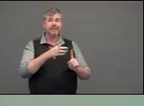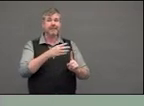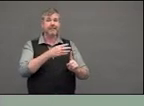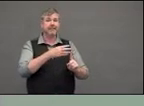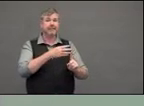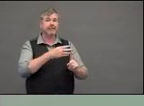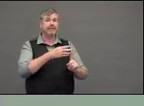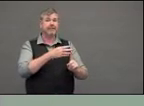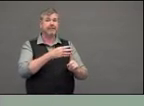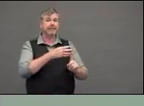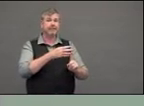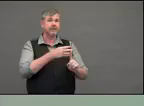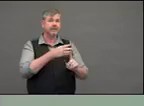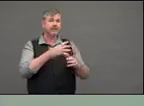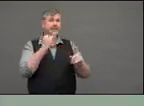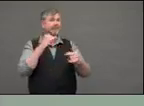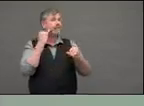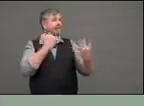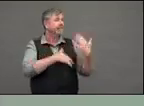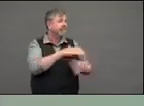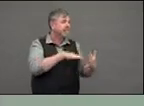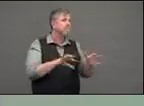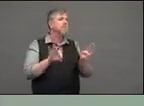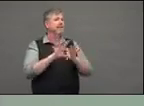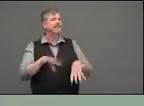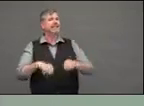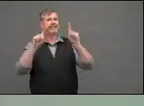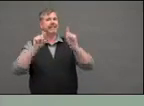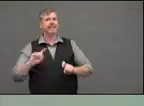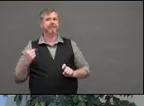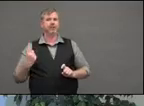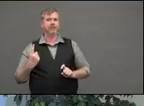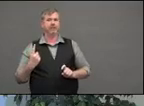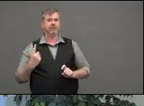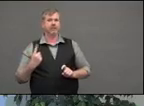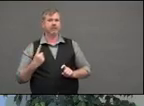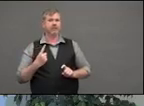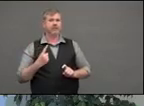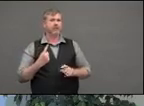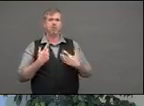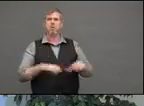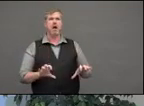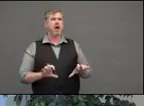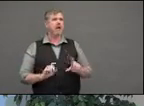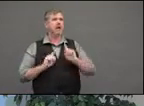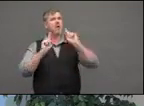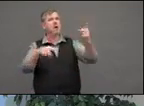something to the house. DM: I would also like to add on